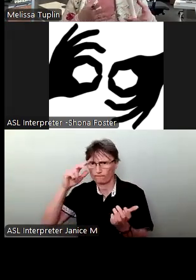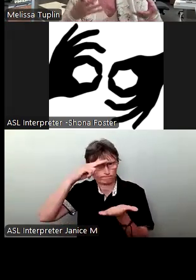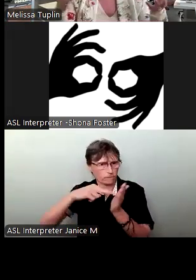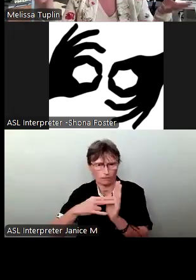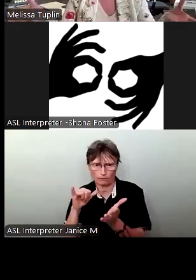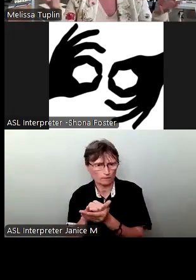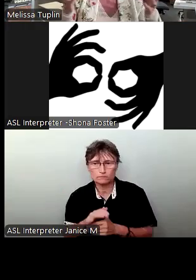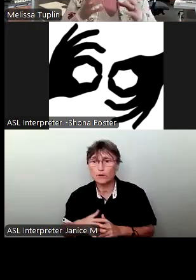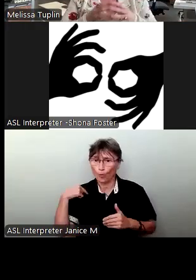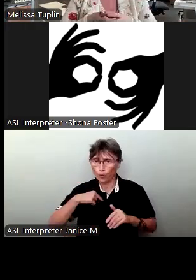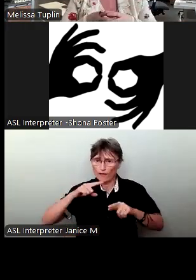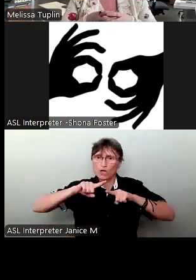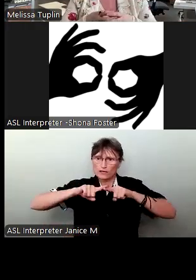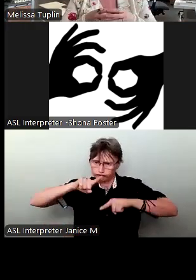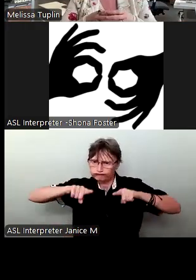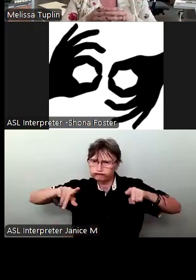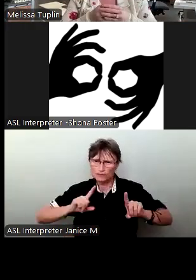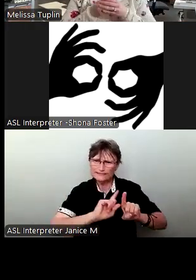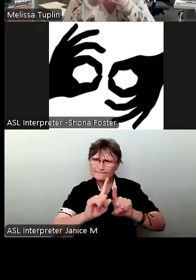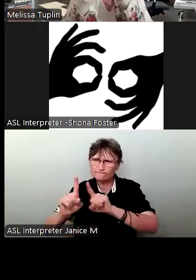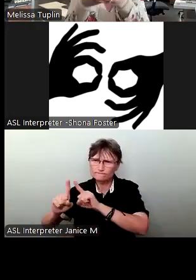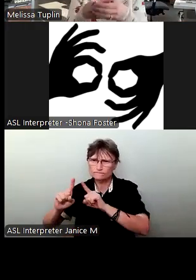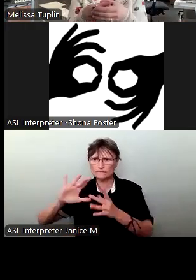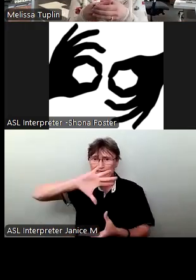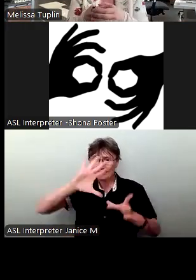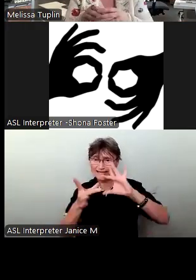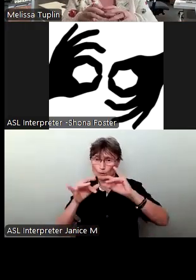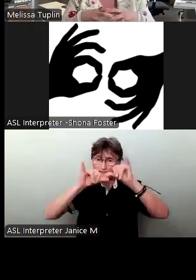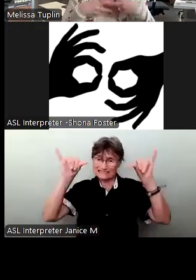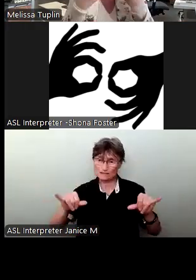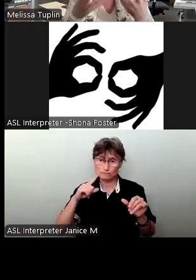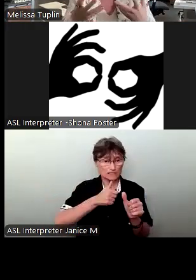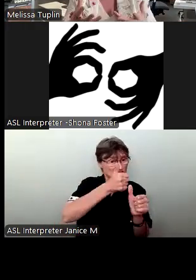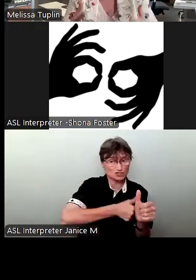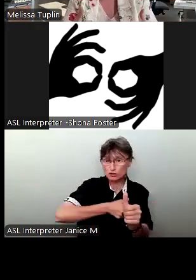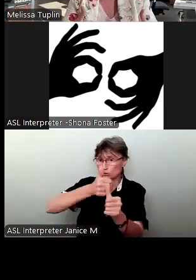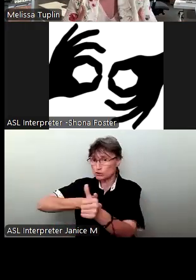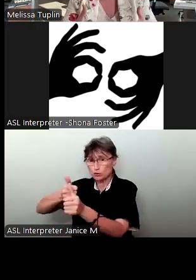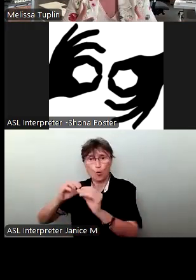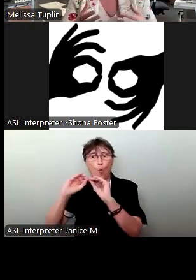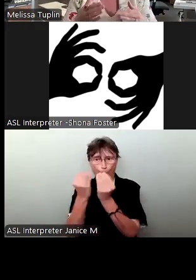is because each organization advances their own mandate and serves their own community,